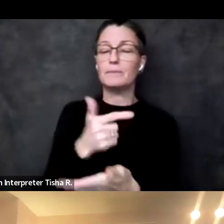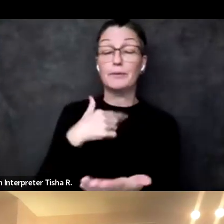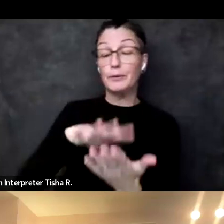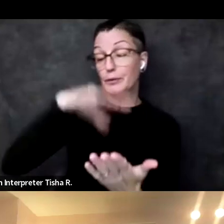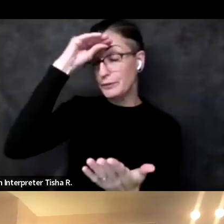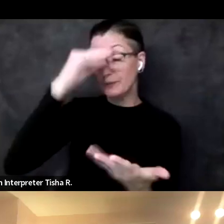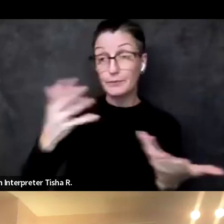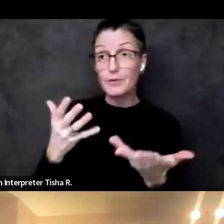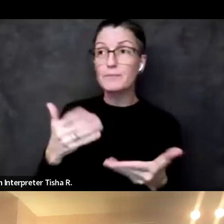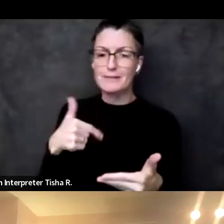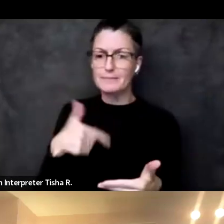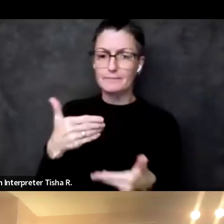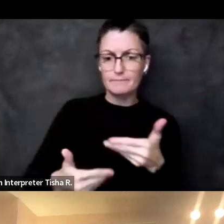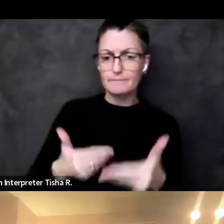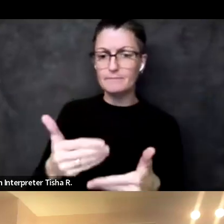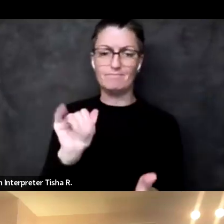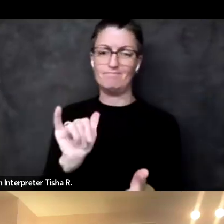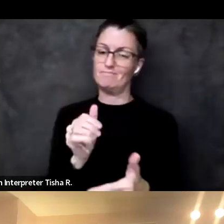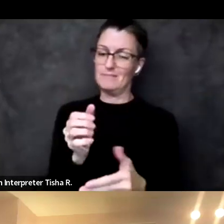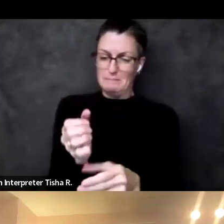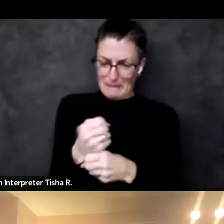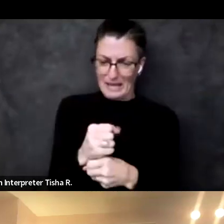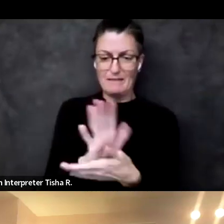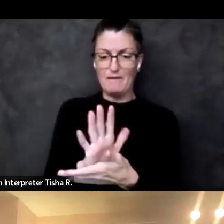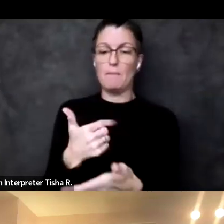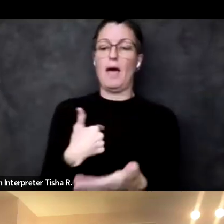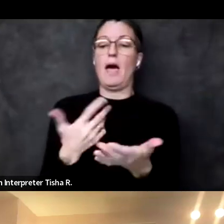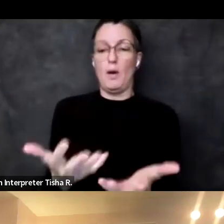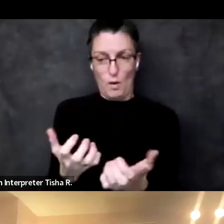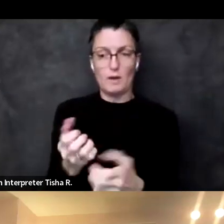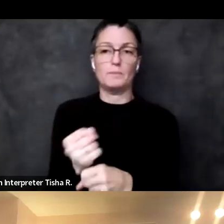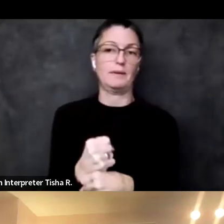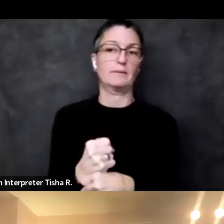is to make the film that I want to make,